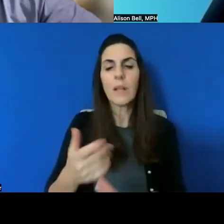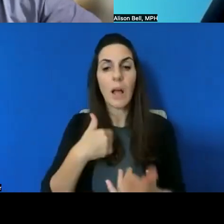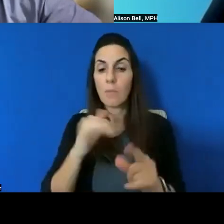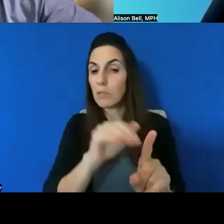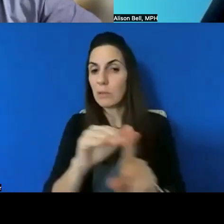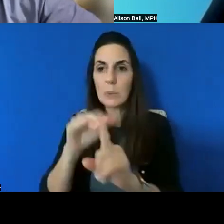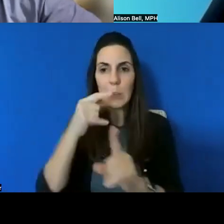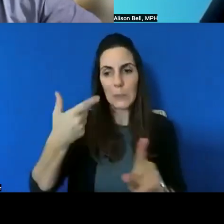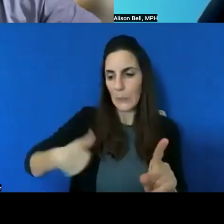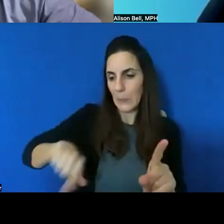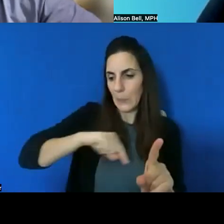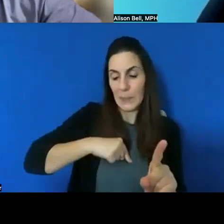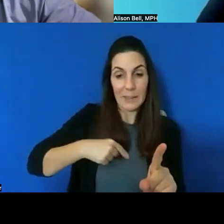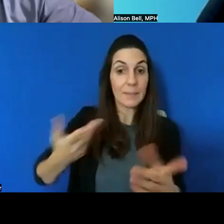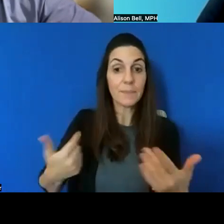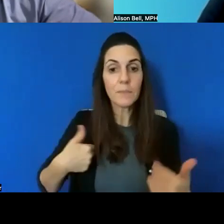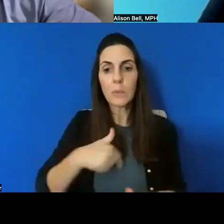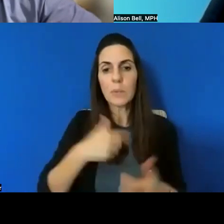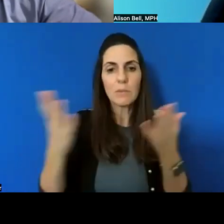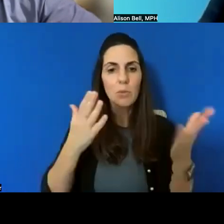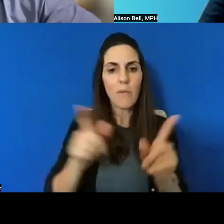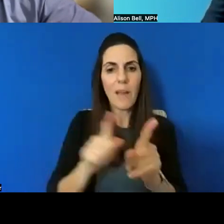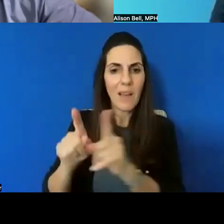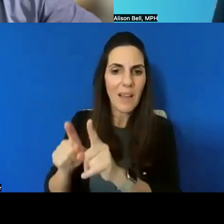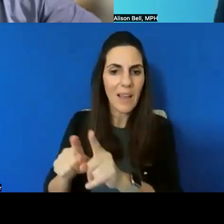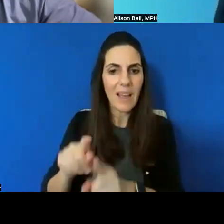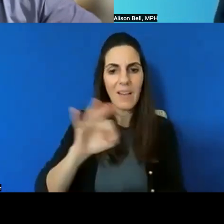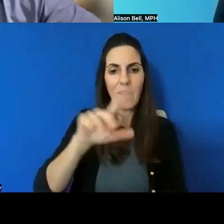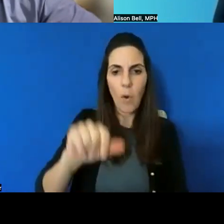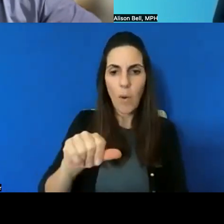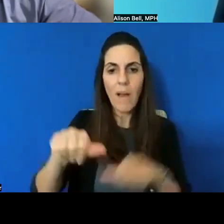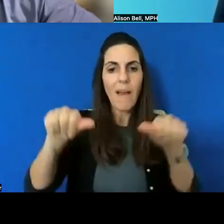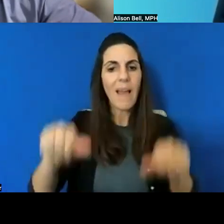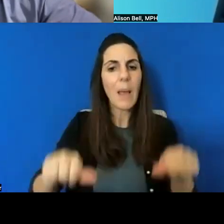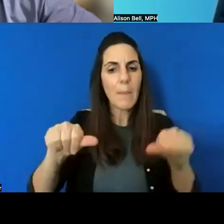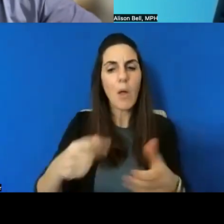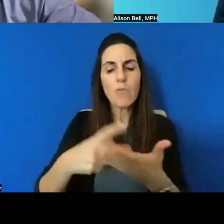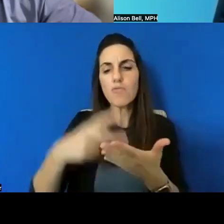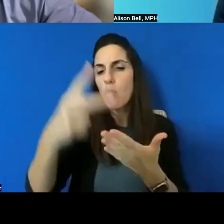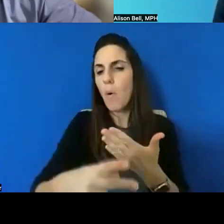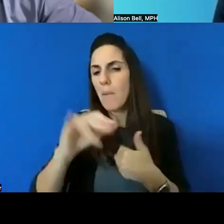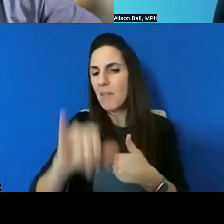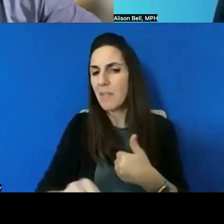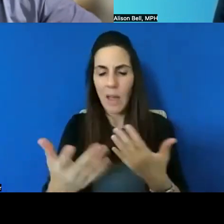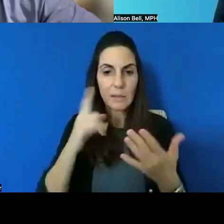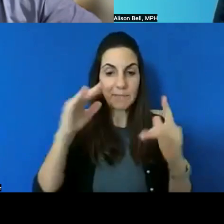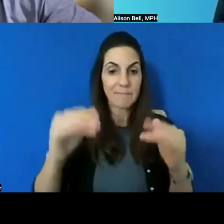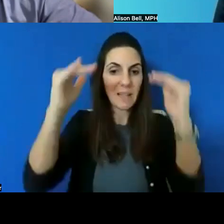United is we serve as the Florida's able program which is basically high level of Financial and